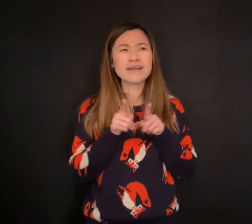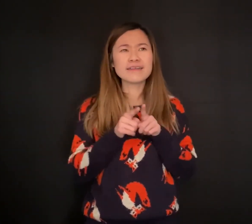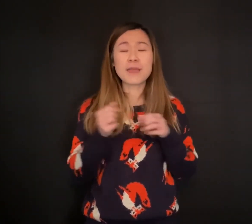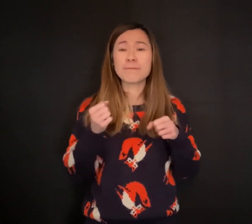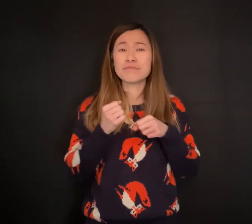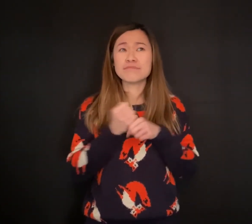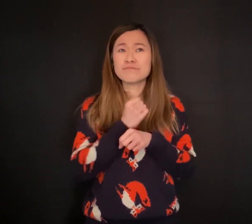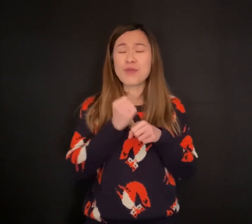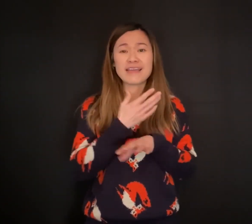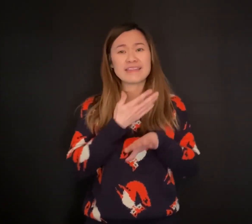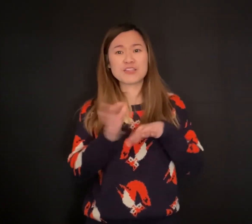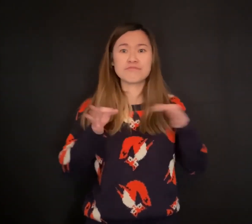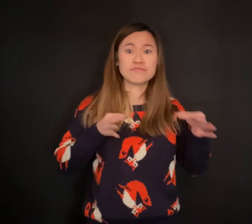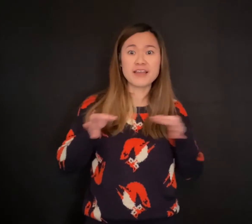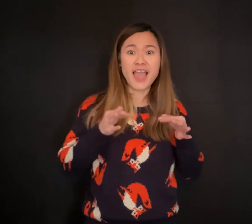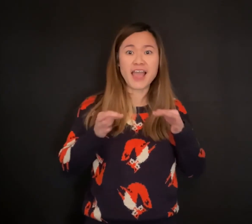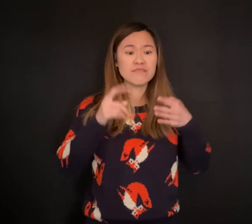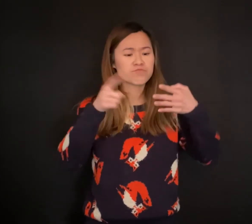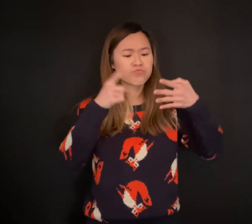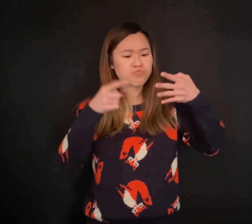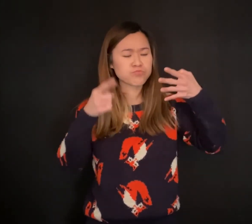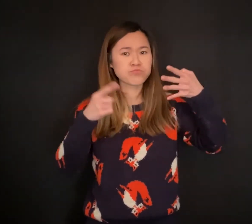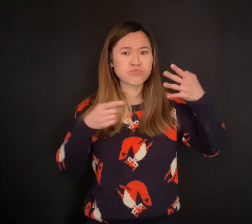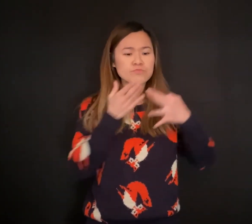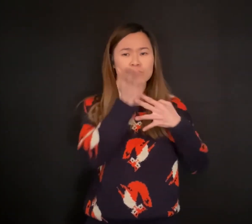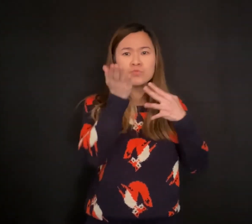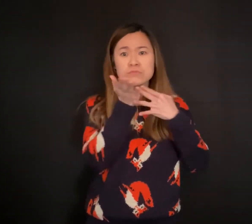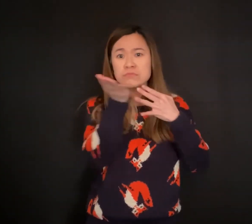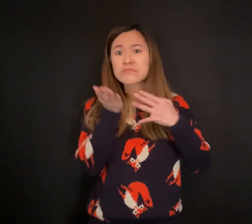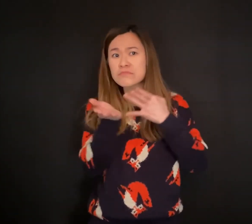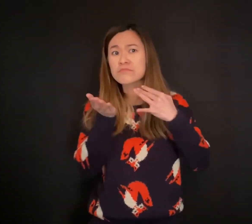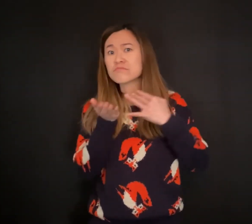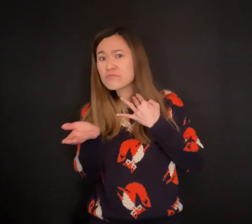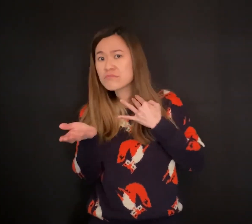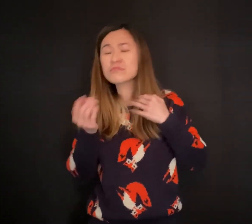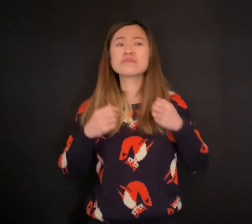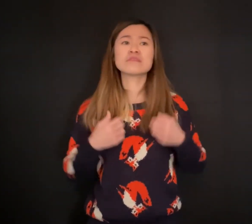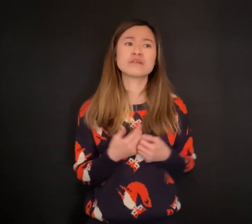So I have to make new plans and new routes.